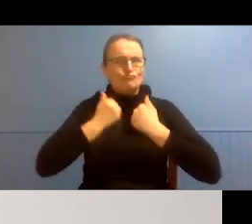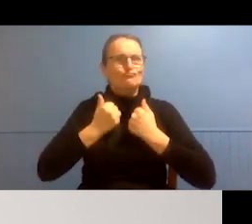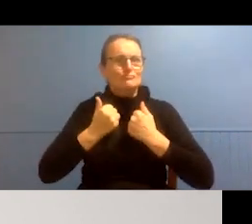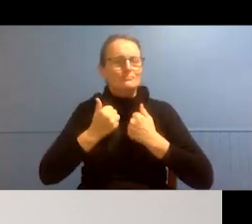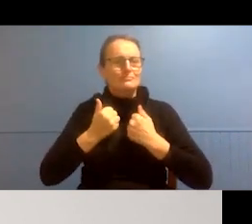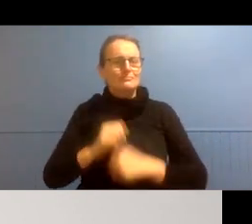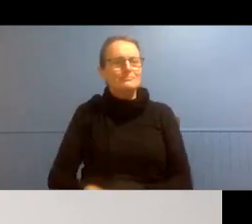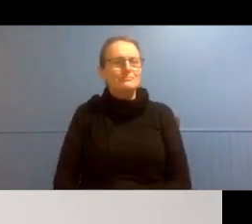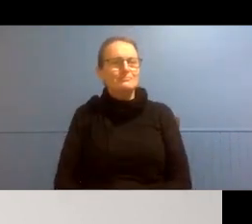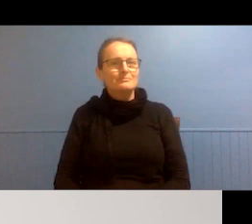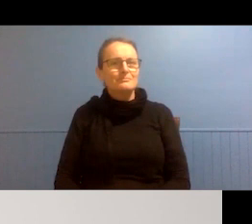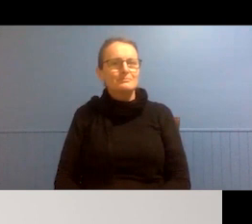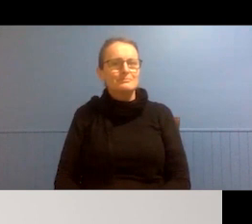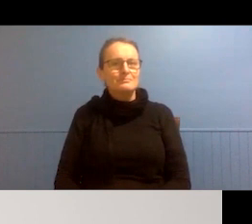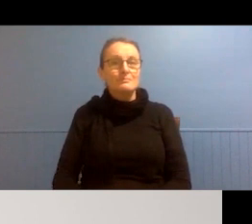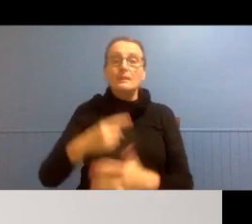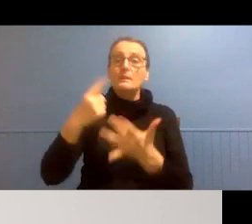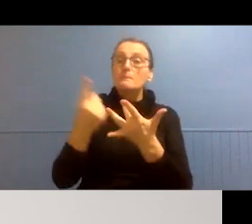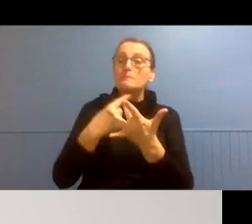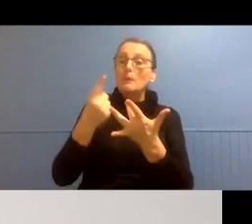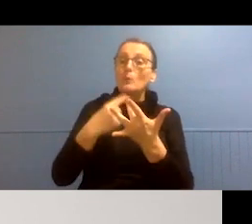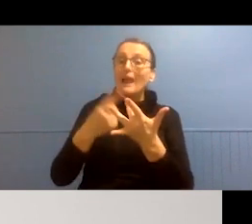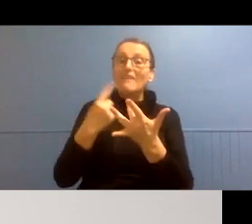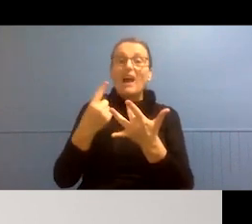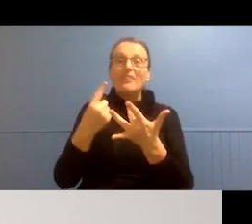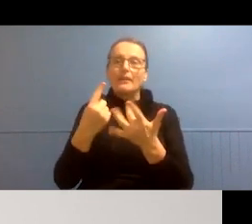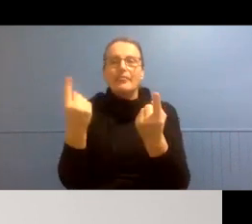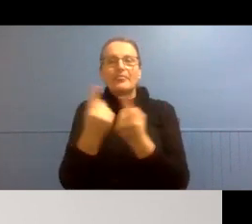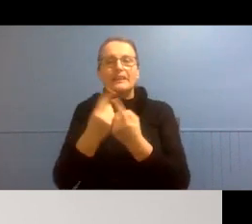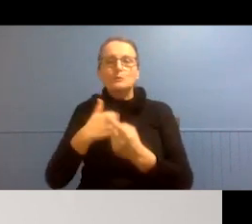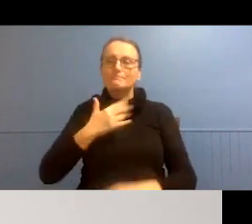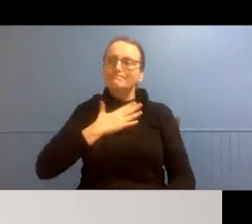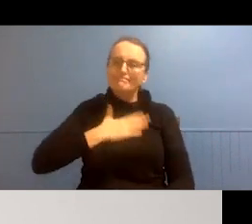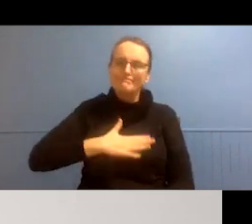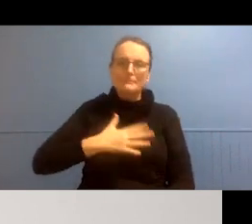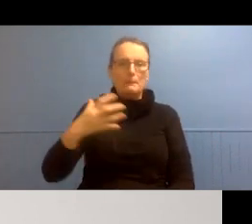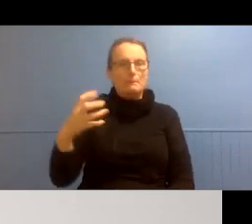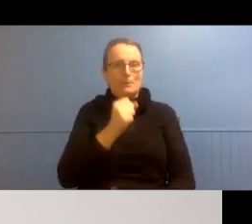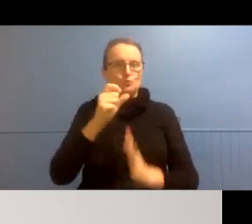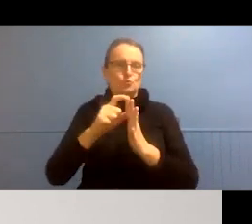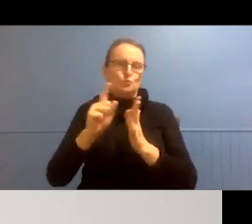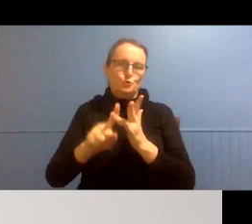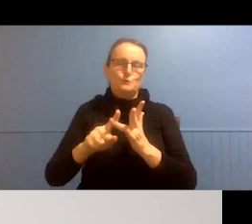But there are also others that we feel like we're obliged to participate in.